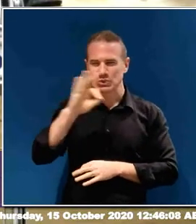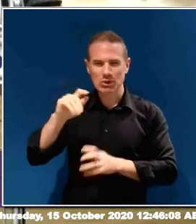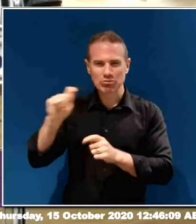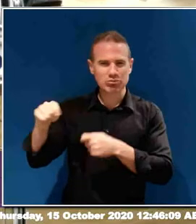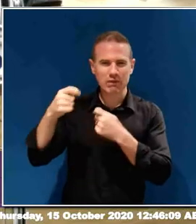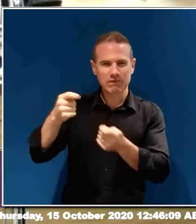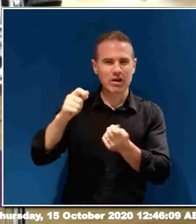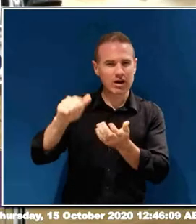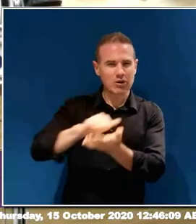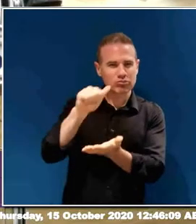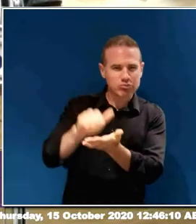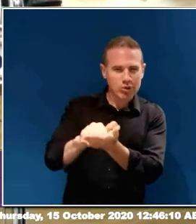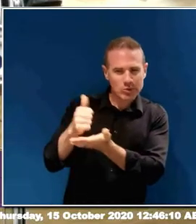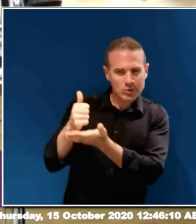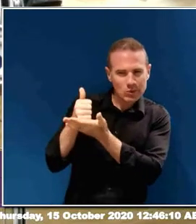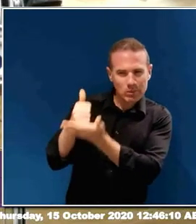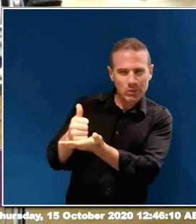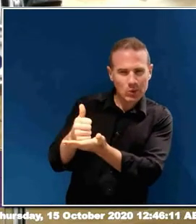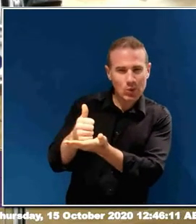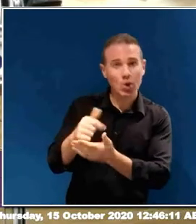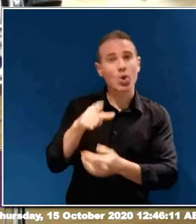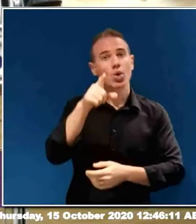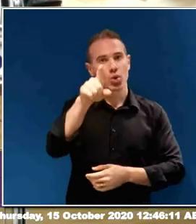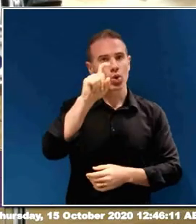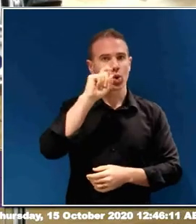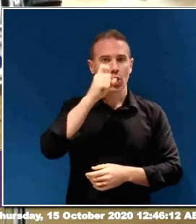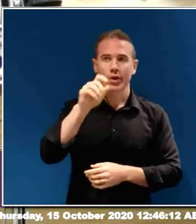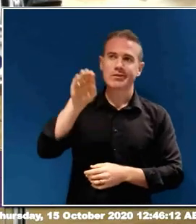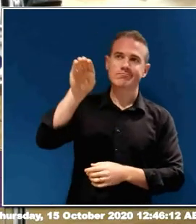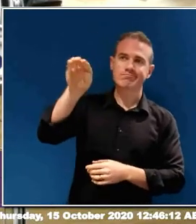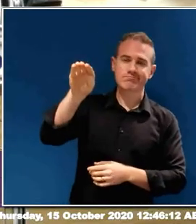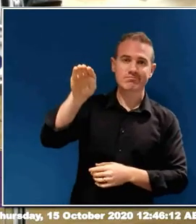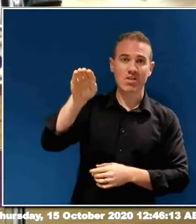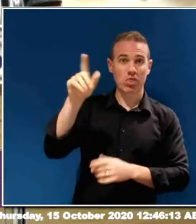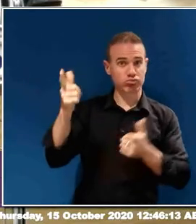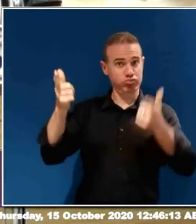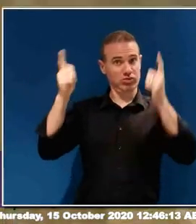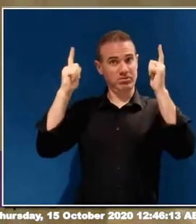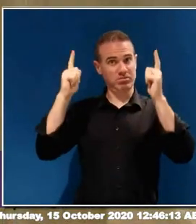about their obligations under the policies, procedures and legislation,